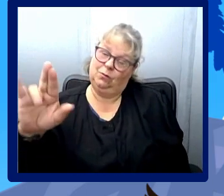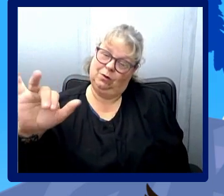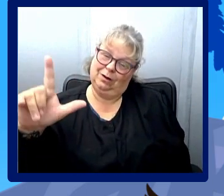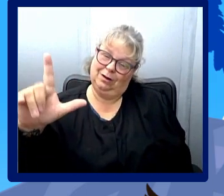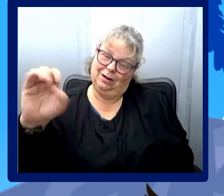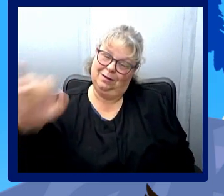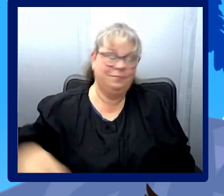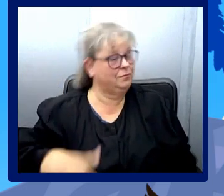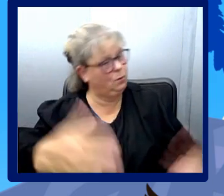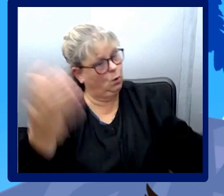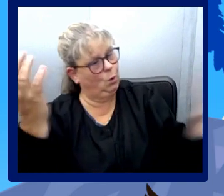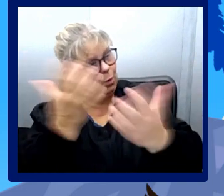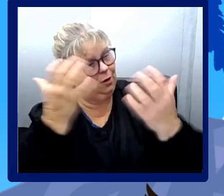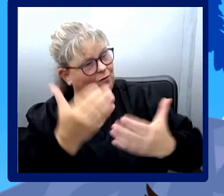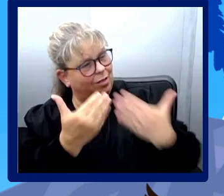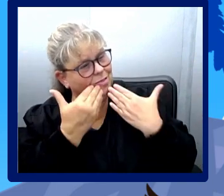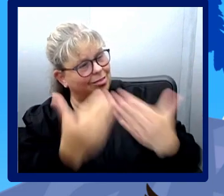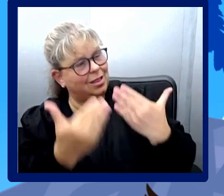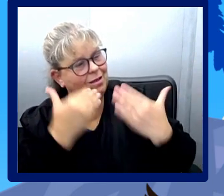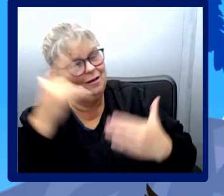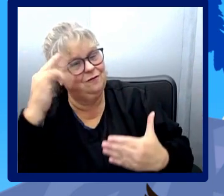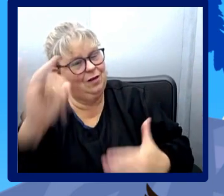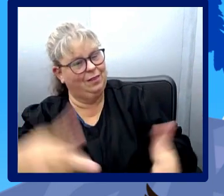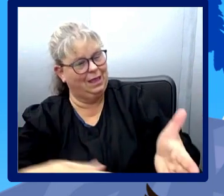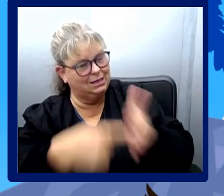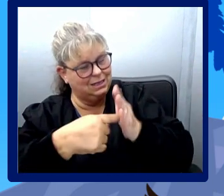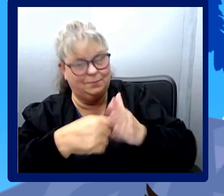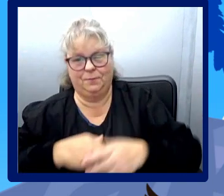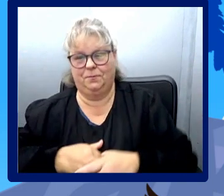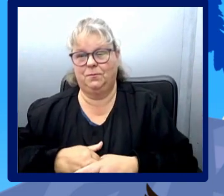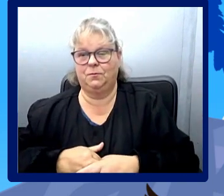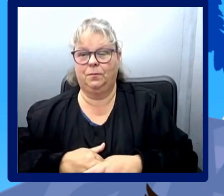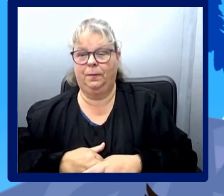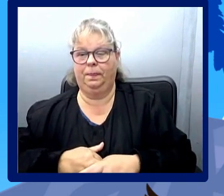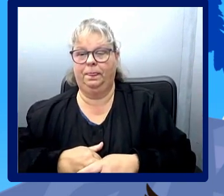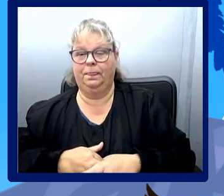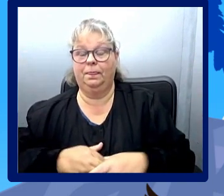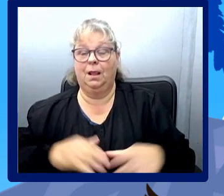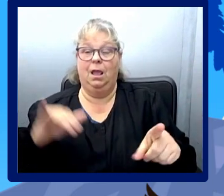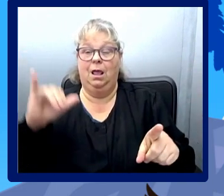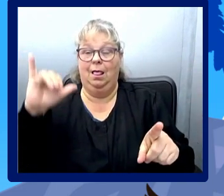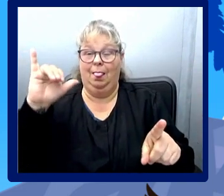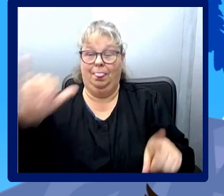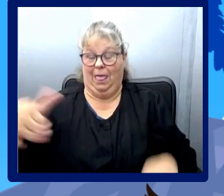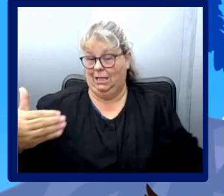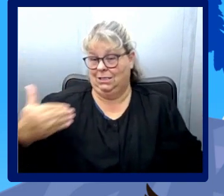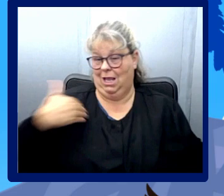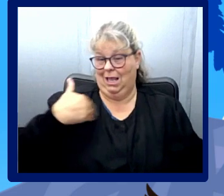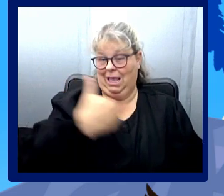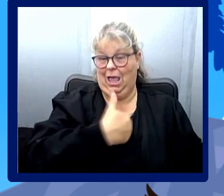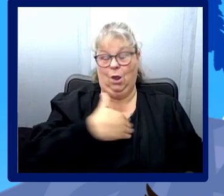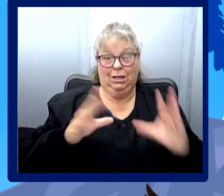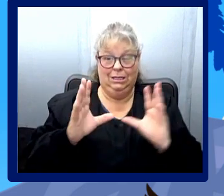of course, first check out the app that we discussed in today's session, plus the other amazing Salesforce Labs apps